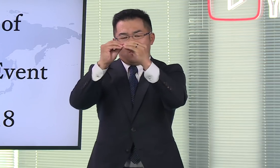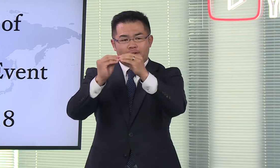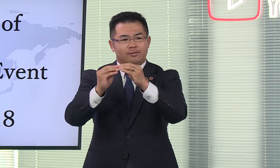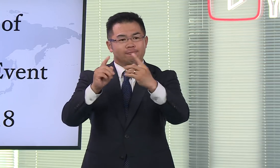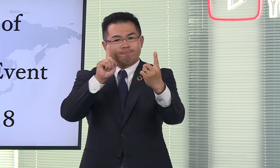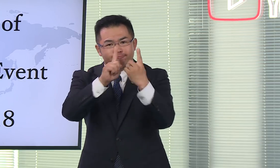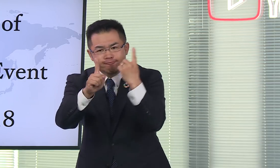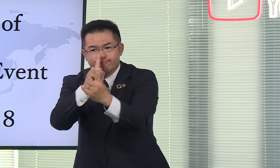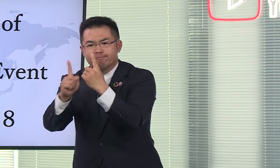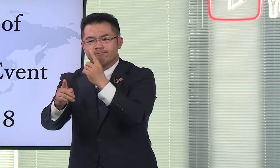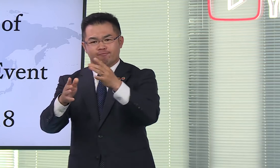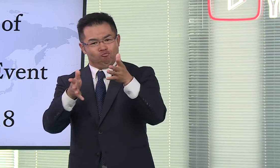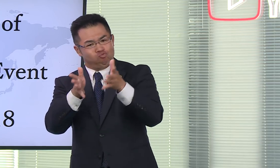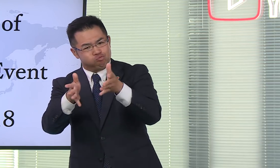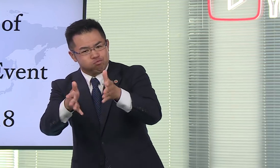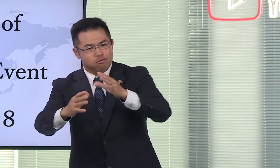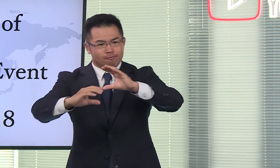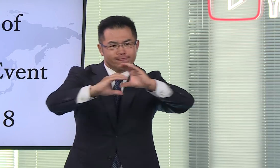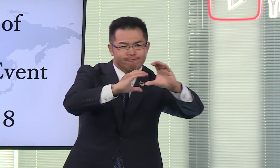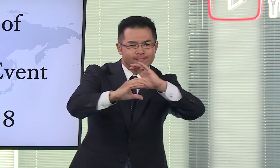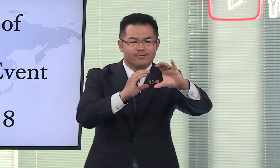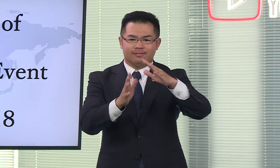interaction, not only virtually but hopefully in person, and